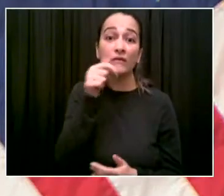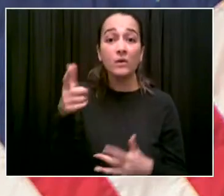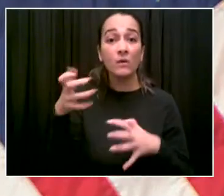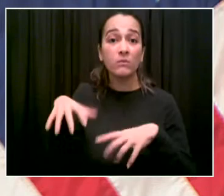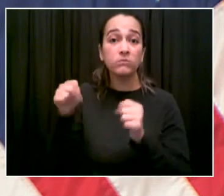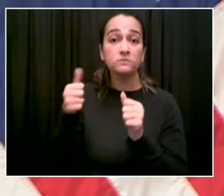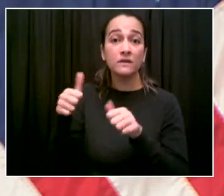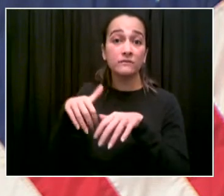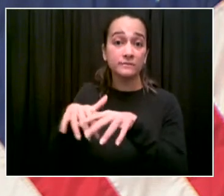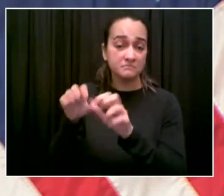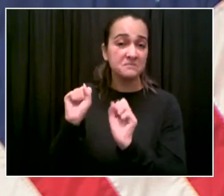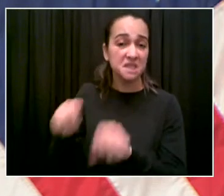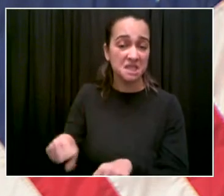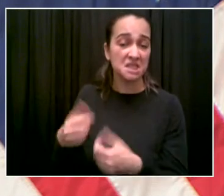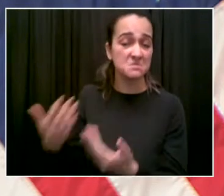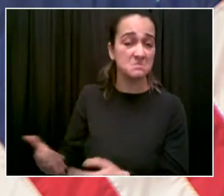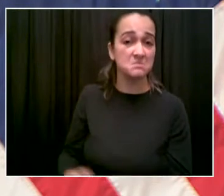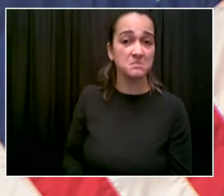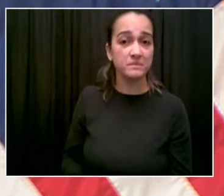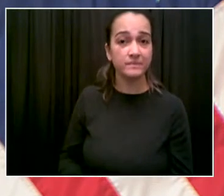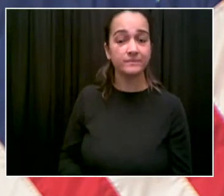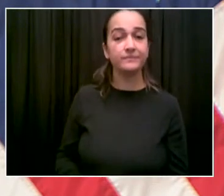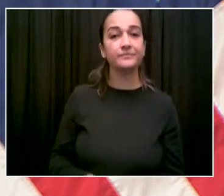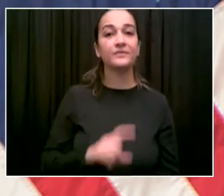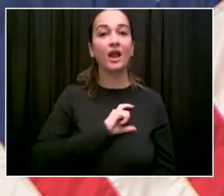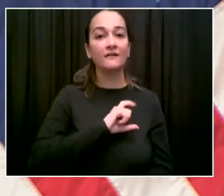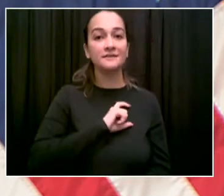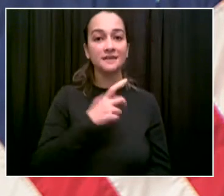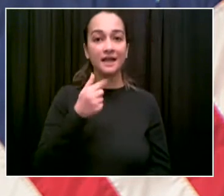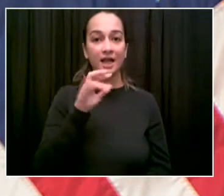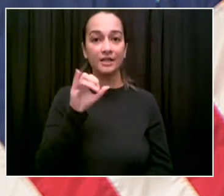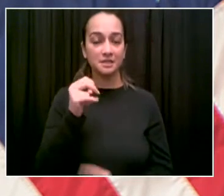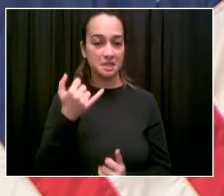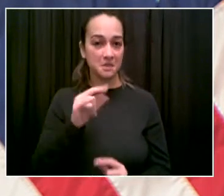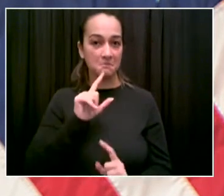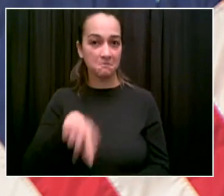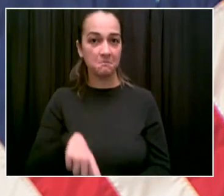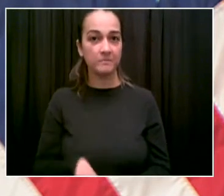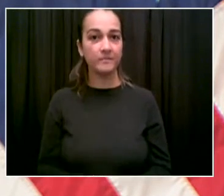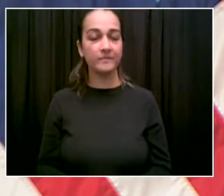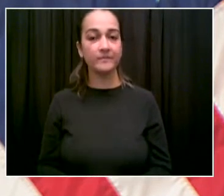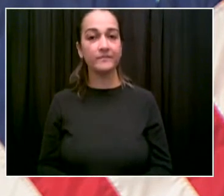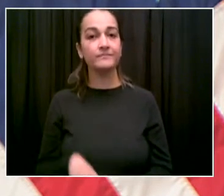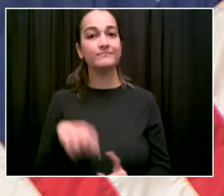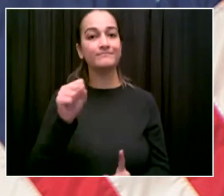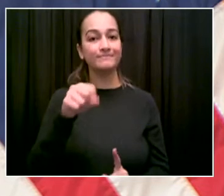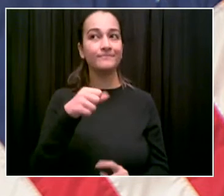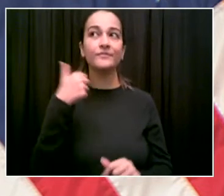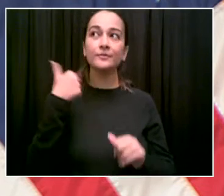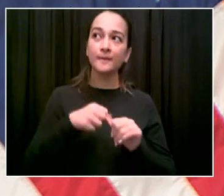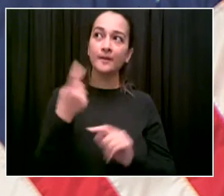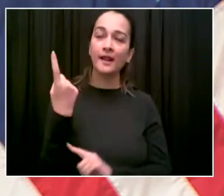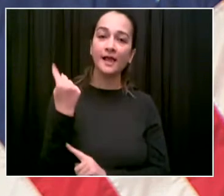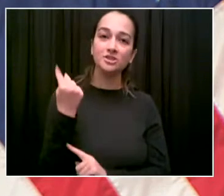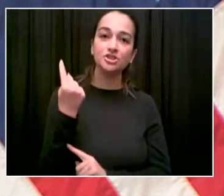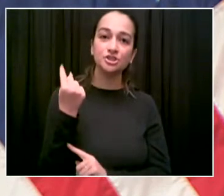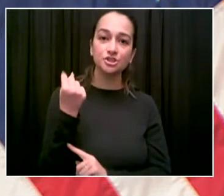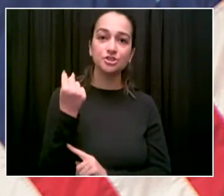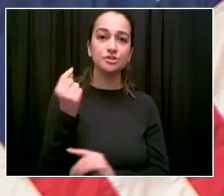THE CHIEF CAN GIVE YOU PERSPECTIVE ON WHAT WE EXPECT IN THE EARLY MORNING HOURS ON MONDAY. AS I RECALL